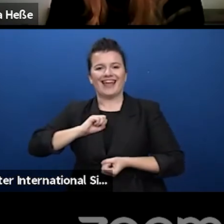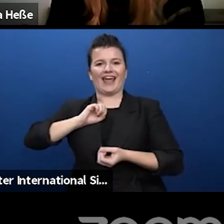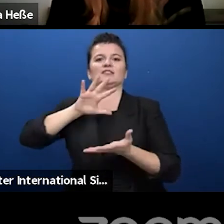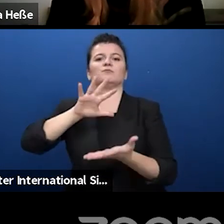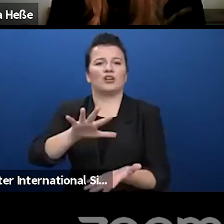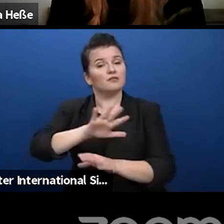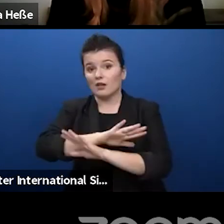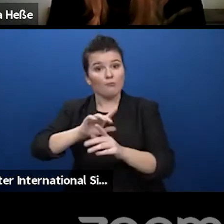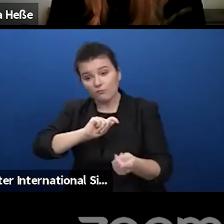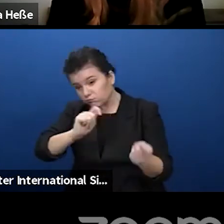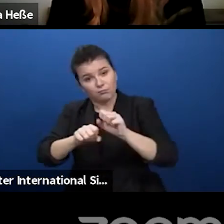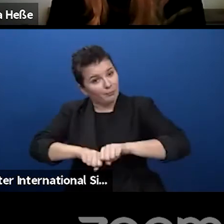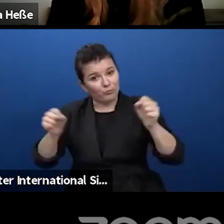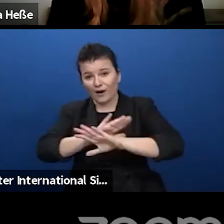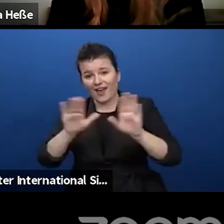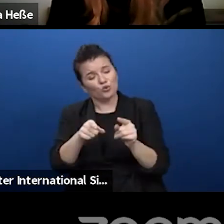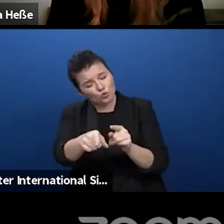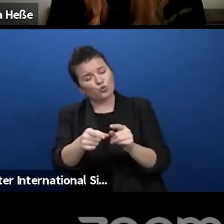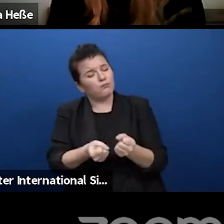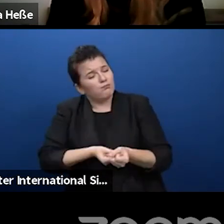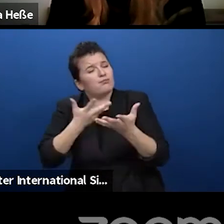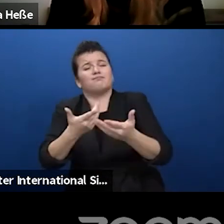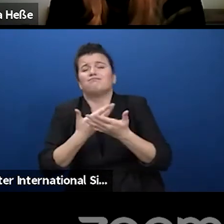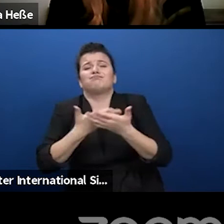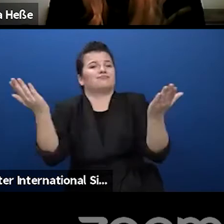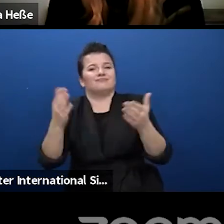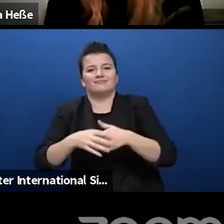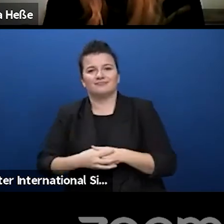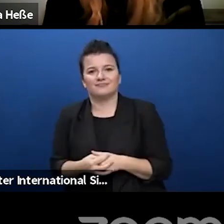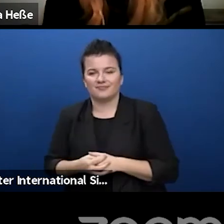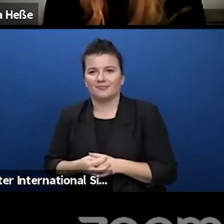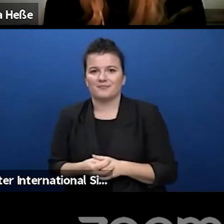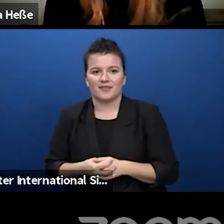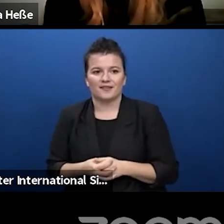space but that's what I mean you know. Let's go a bit deeper into this diversity issue.